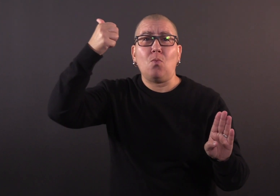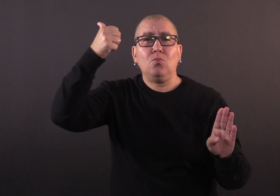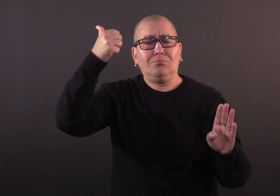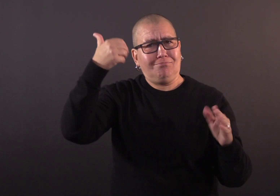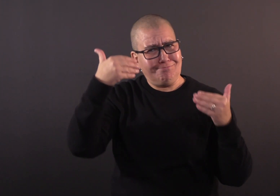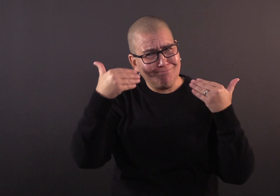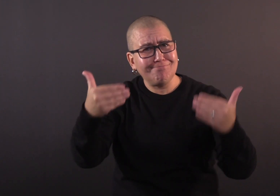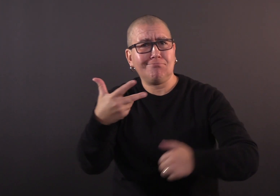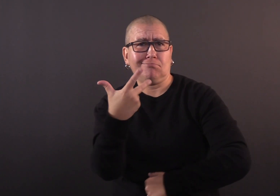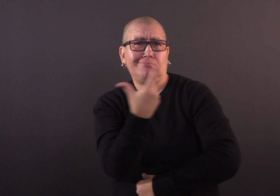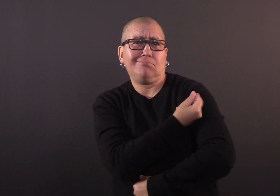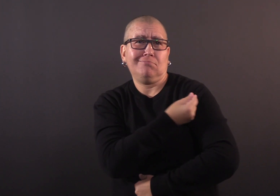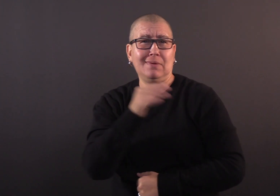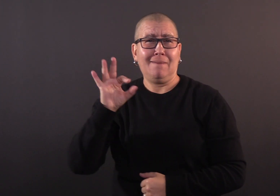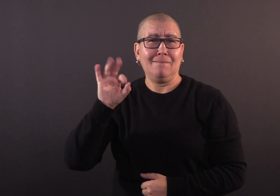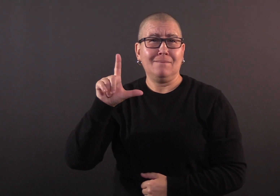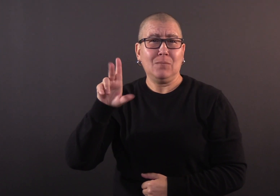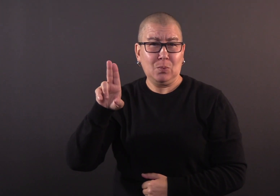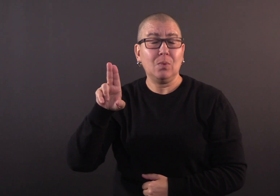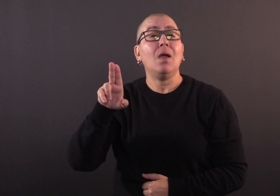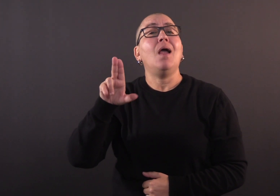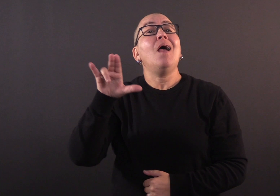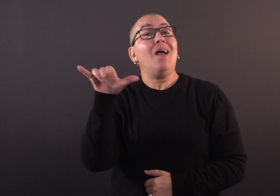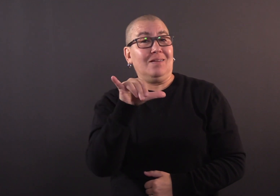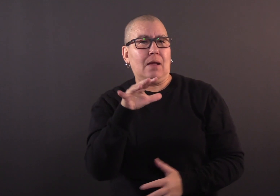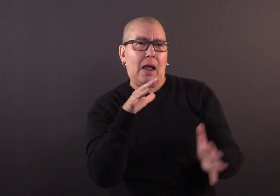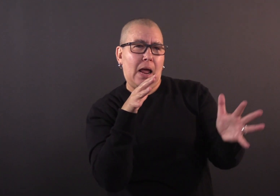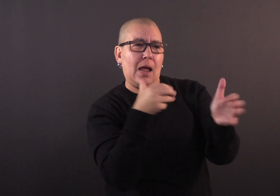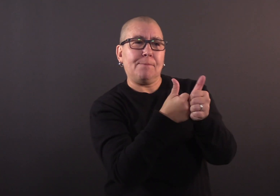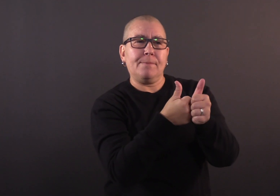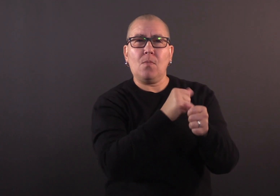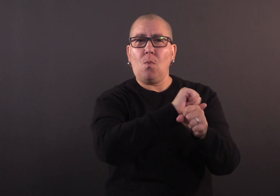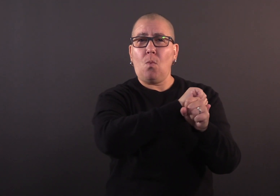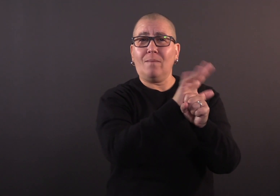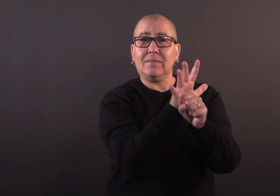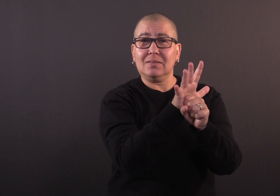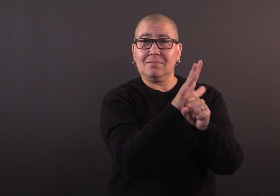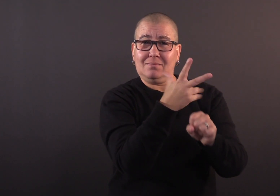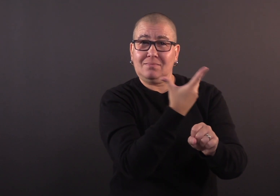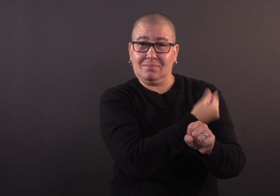The CDC recommends that everyone 6 months and older get a flu